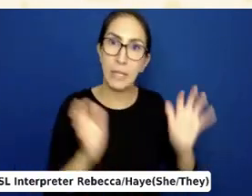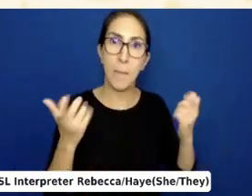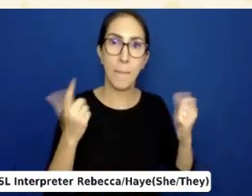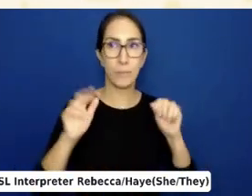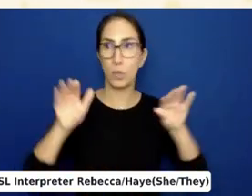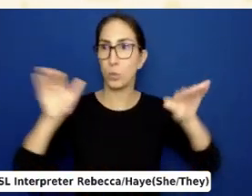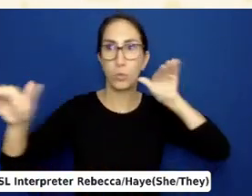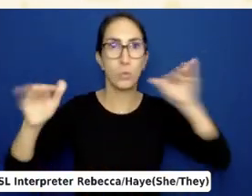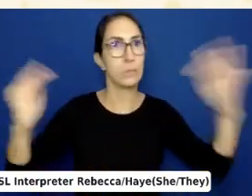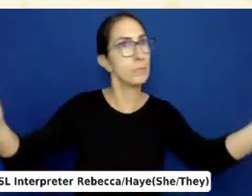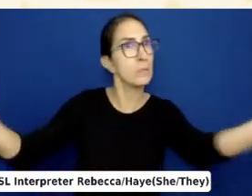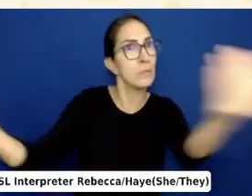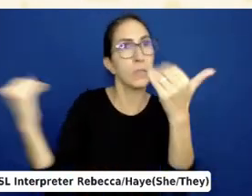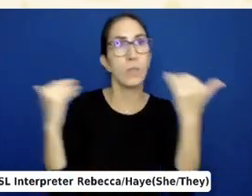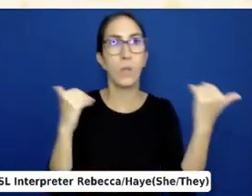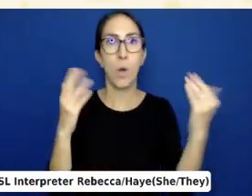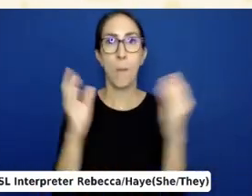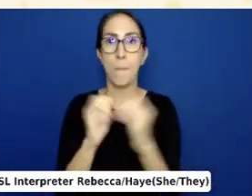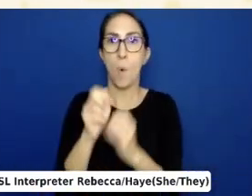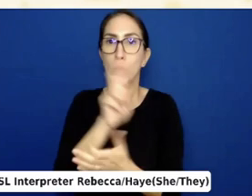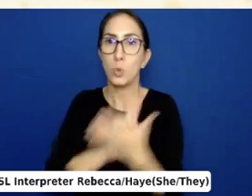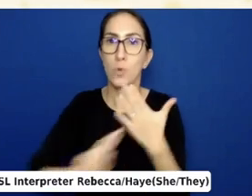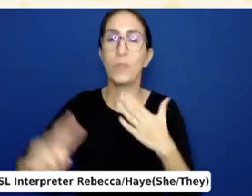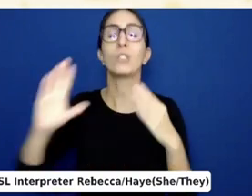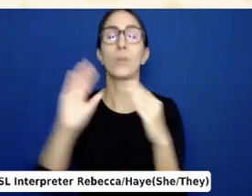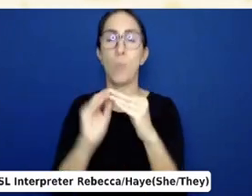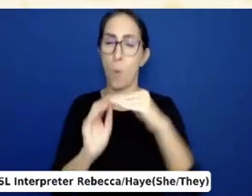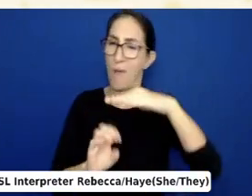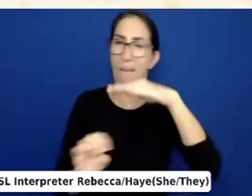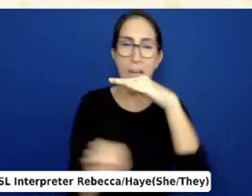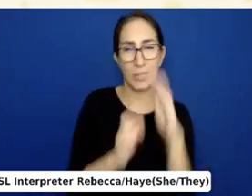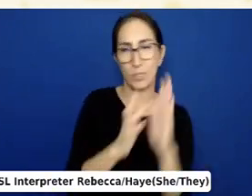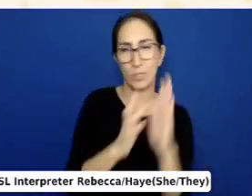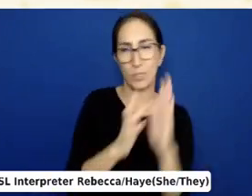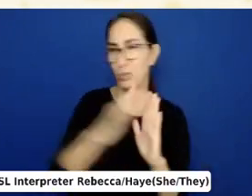and more kind of even primary schools starting to work